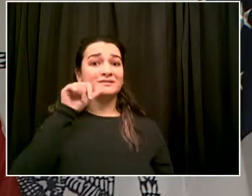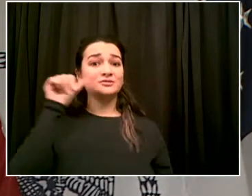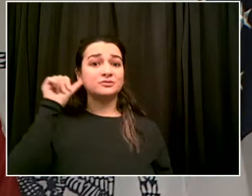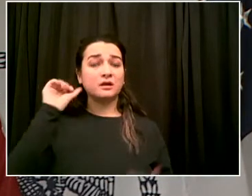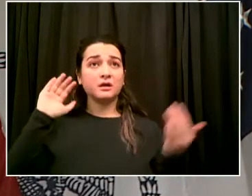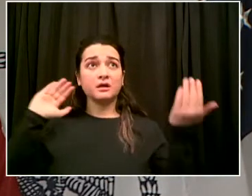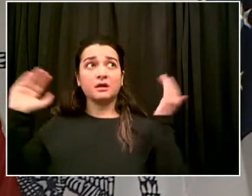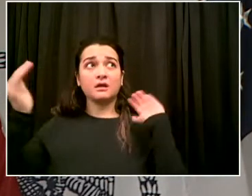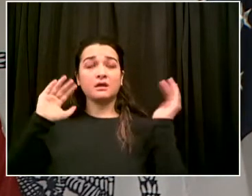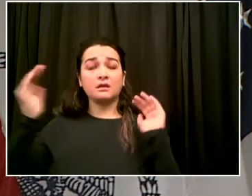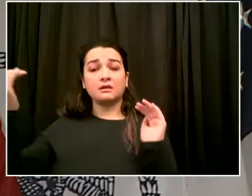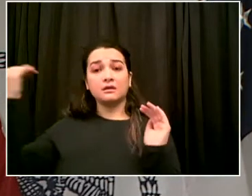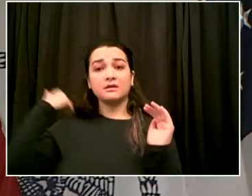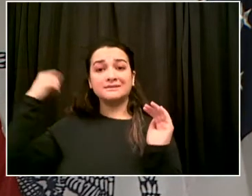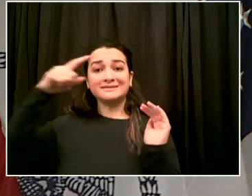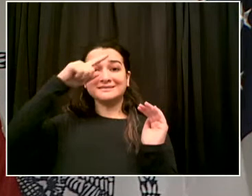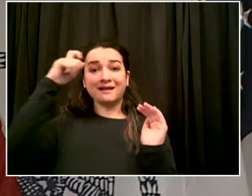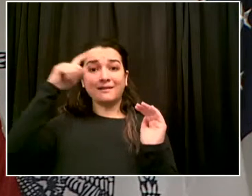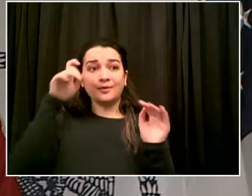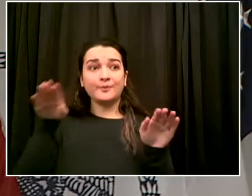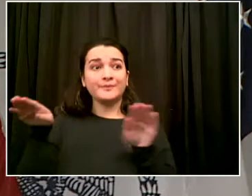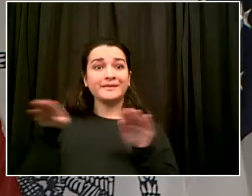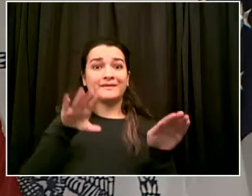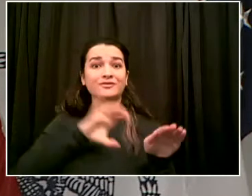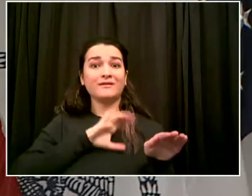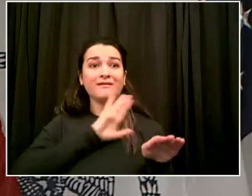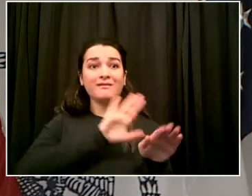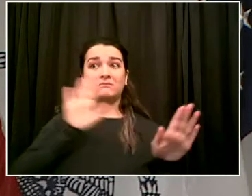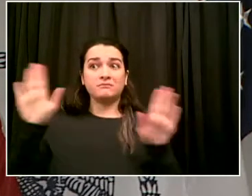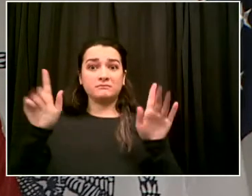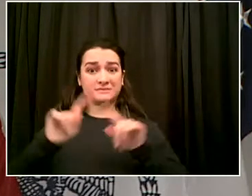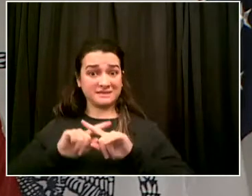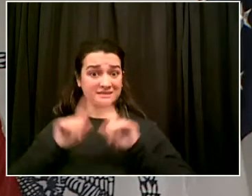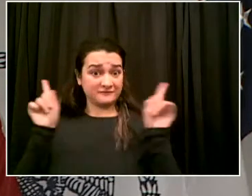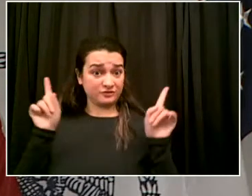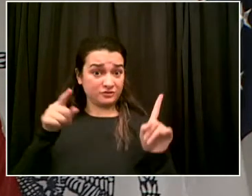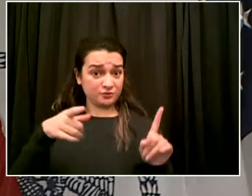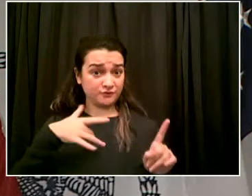WE WILL CERTAINLY GET AN ACCOUNTING TO FOLKS AGAIN